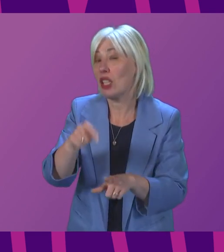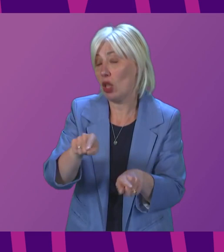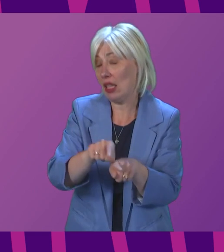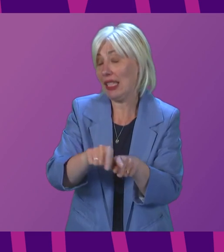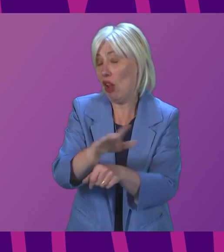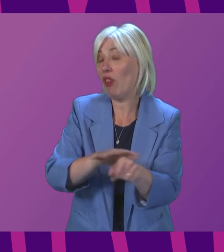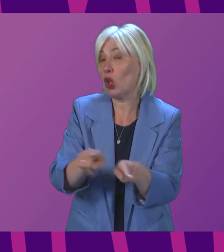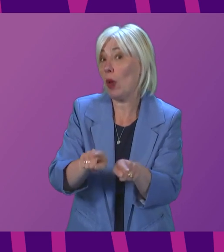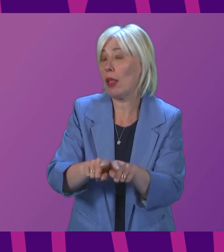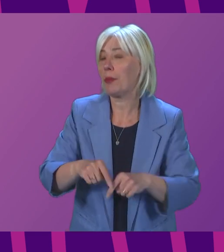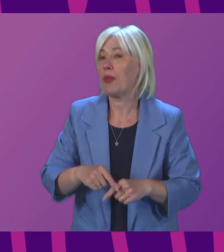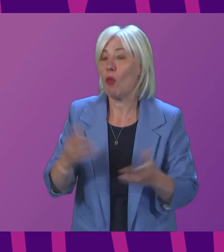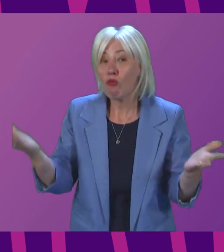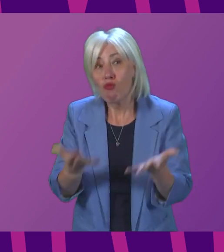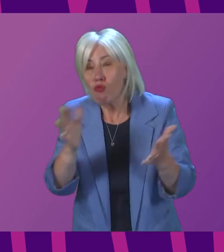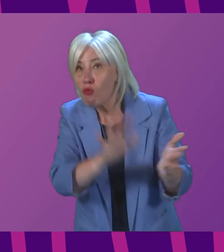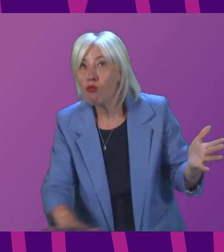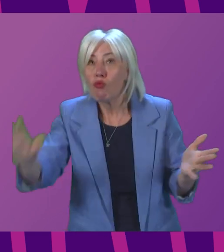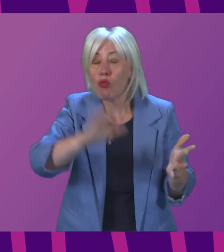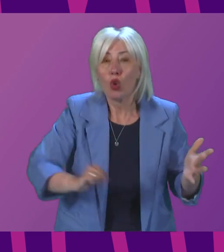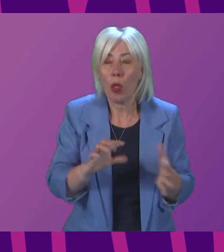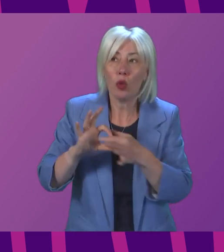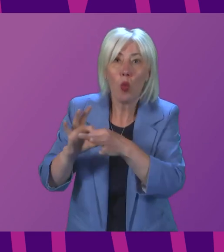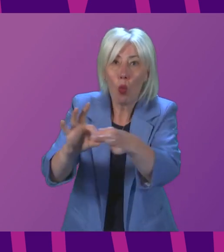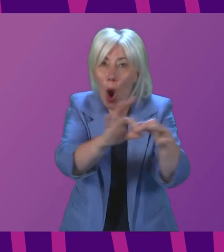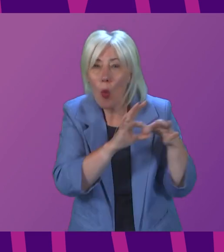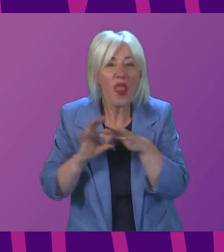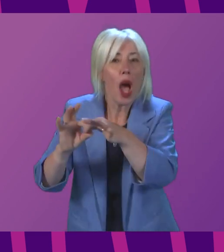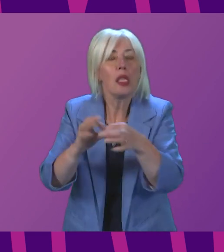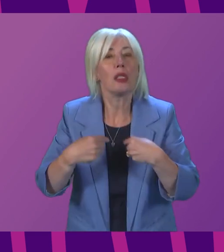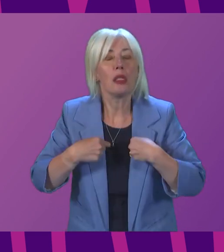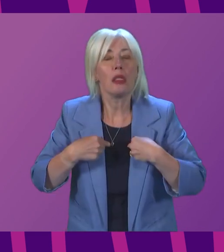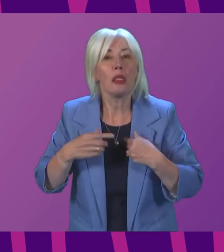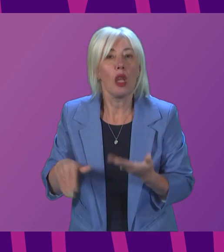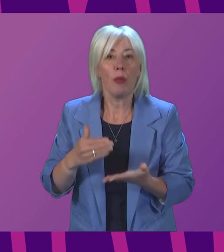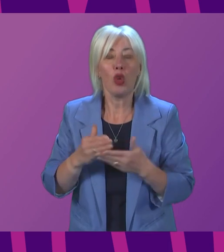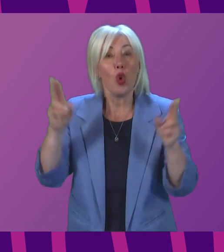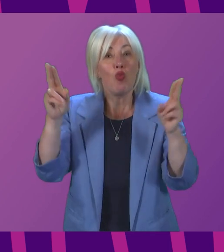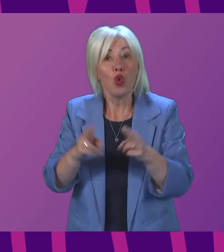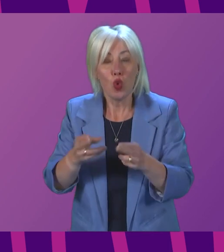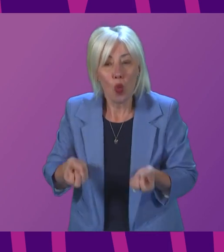We encourage people across the country to work with us as we try to reduce waste and